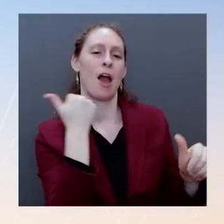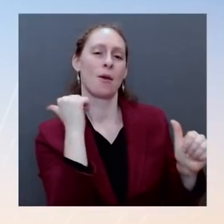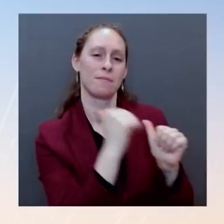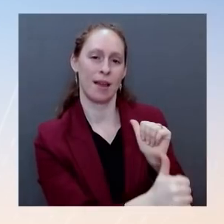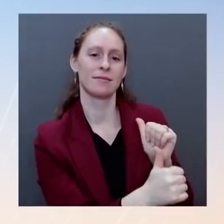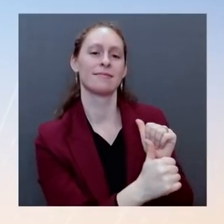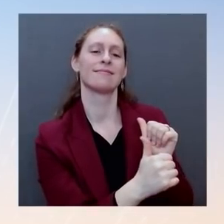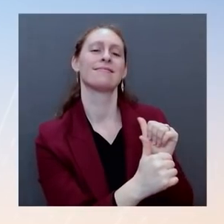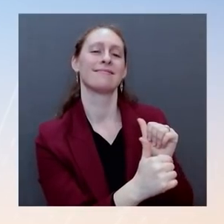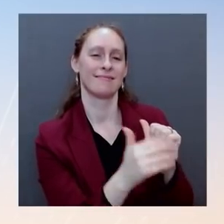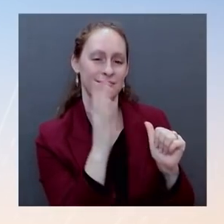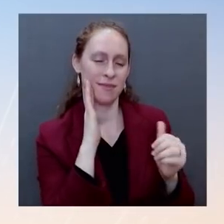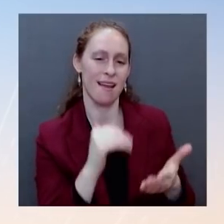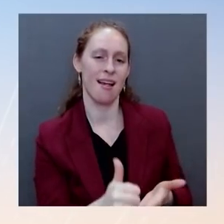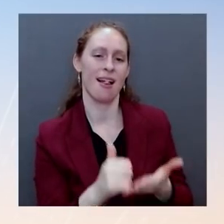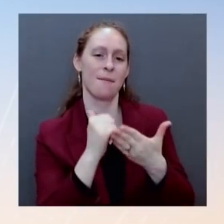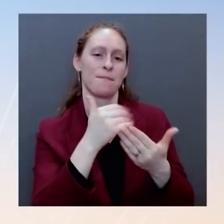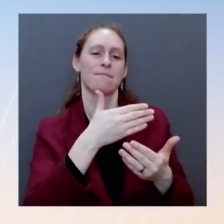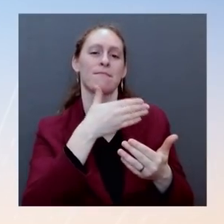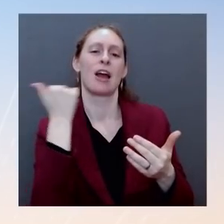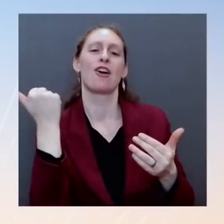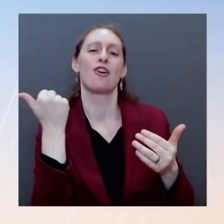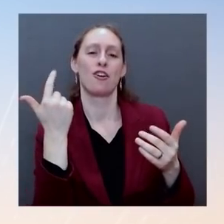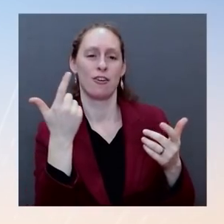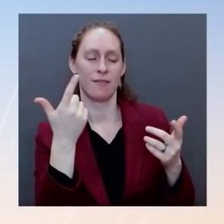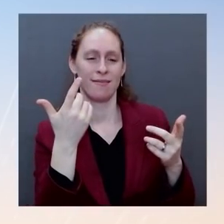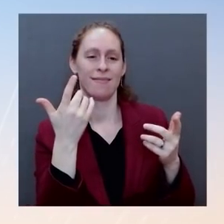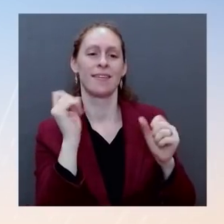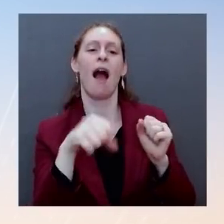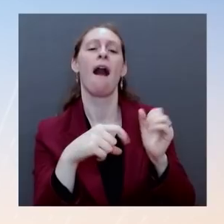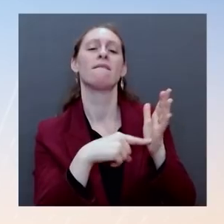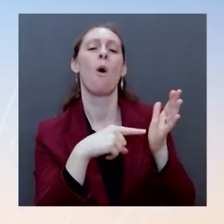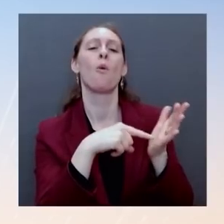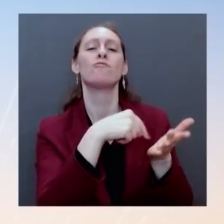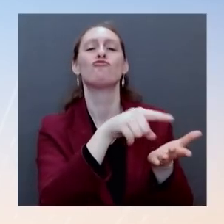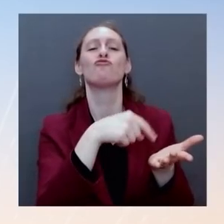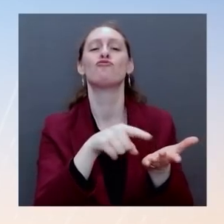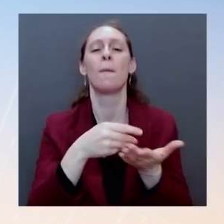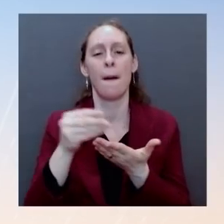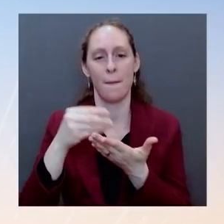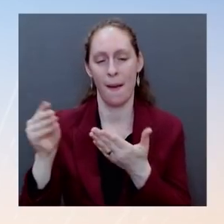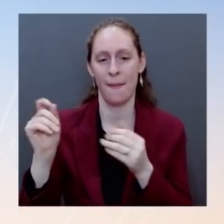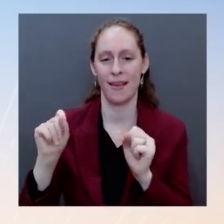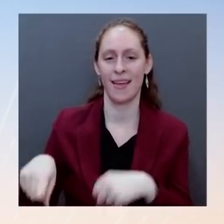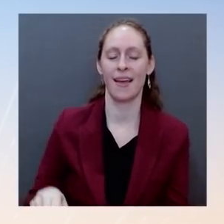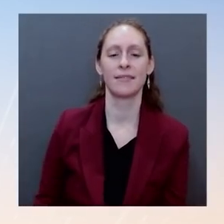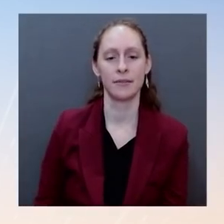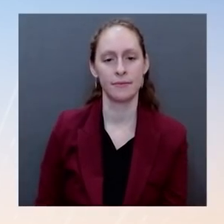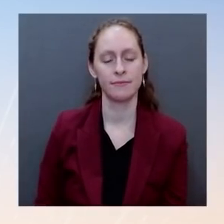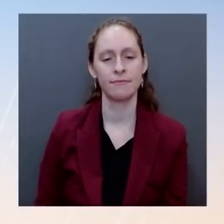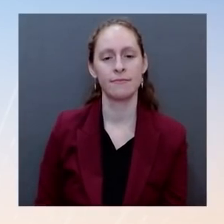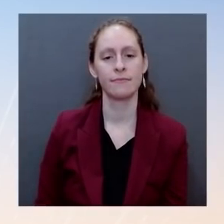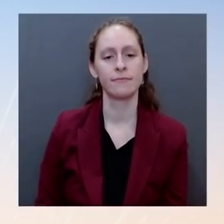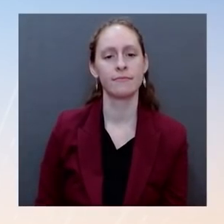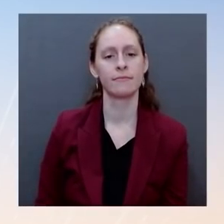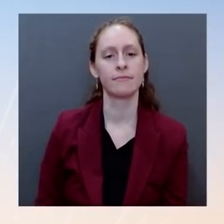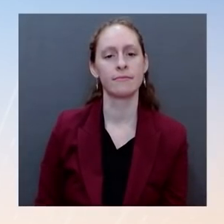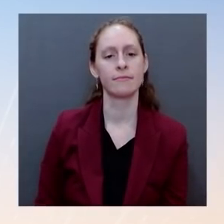as we were talking about when Brian Deese was here -- is costs rising, whether it's the cost of meat or -- which, of course, we say has a range of --